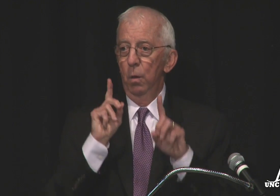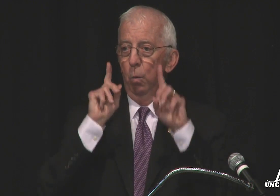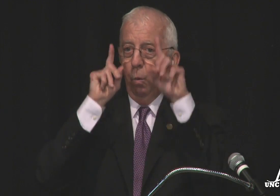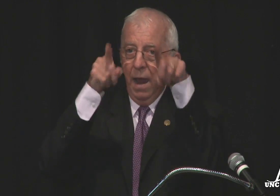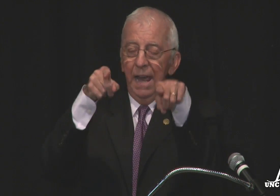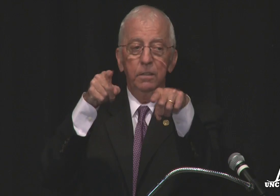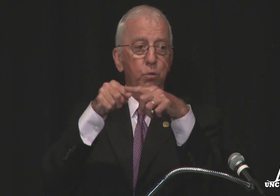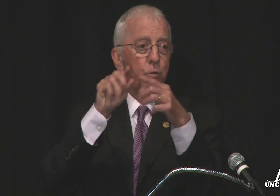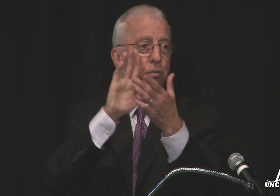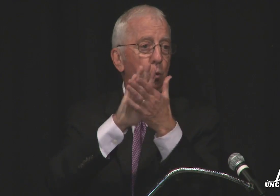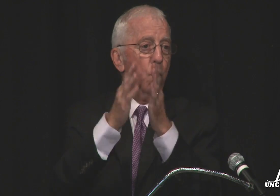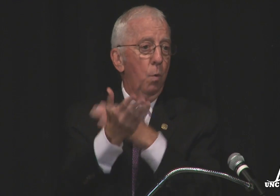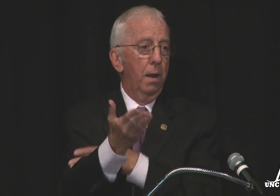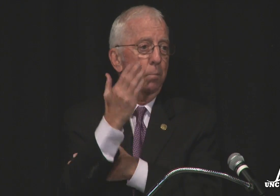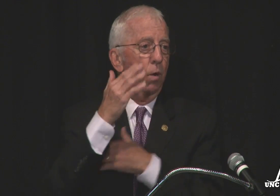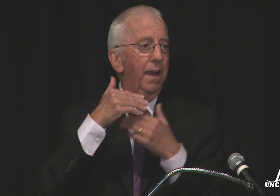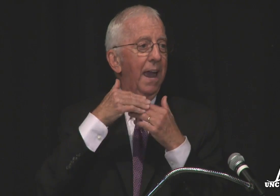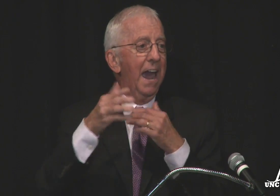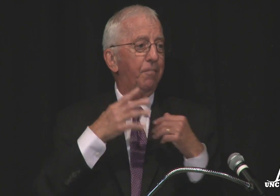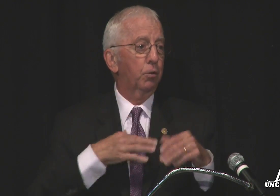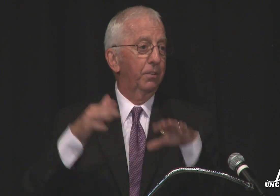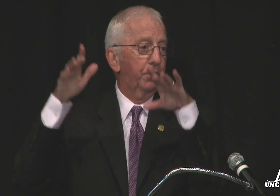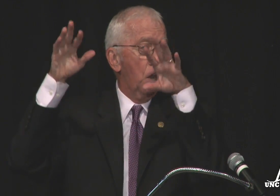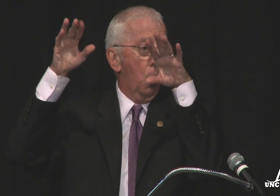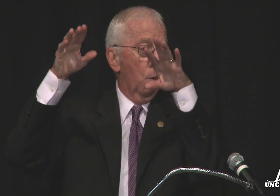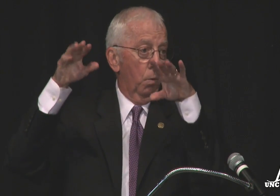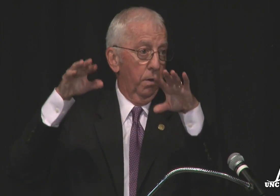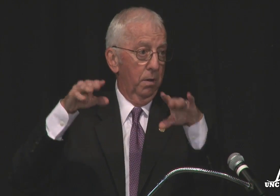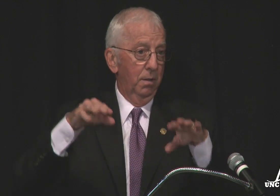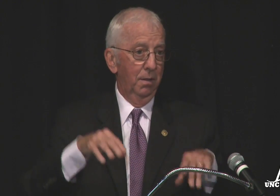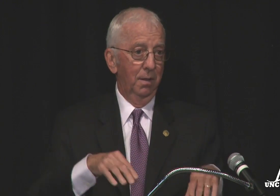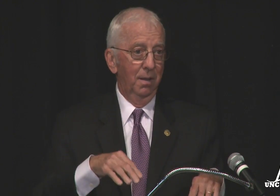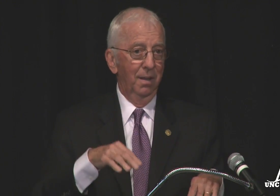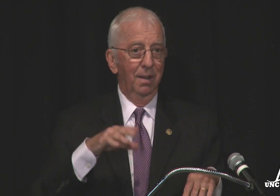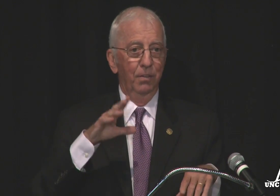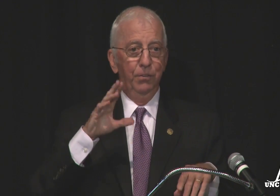went to a school one morning after it snowed.